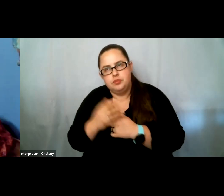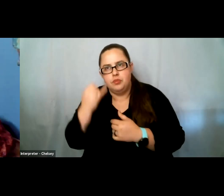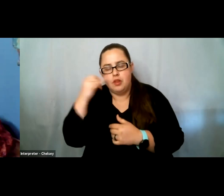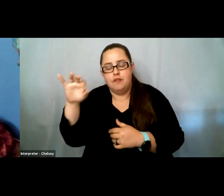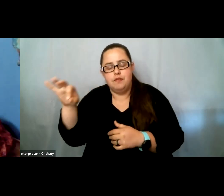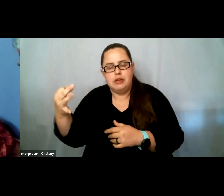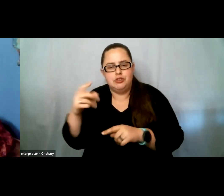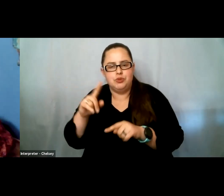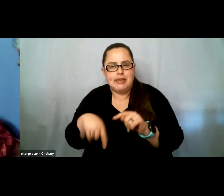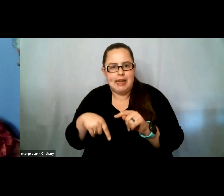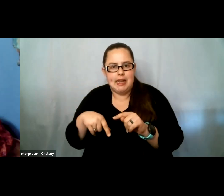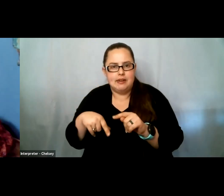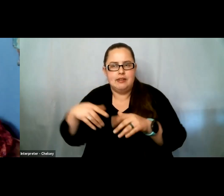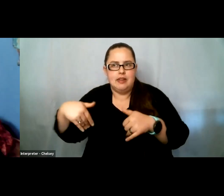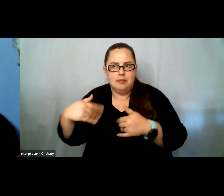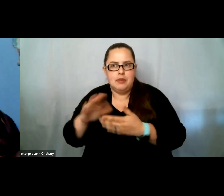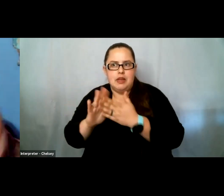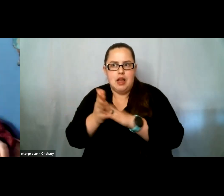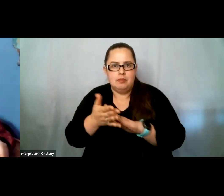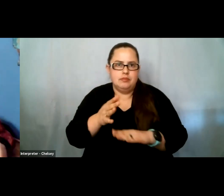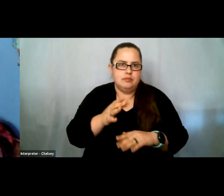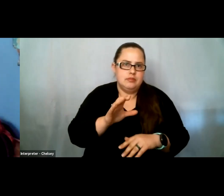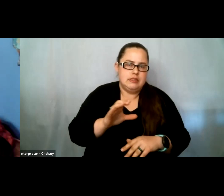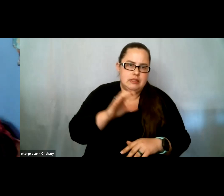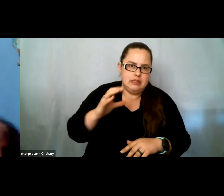necessarily yet become a citizen of Germany and Germany become a citizen of France. It's